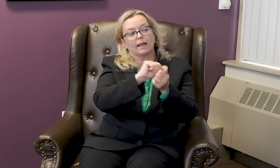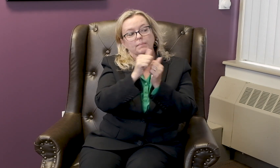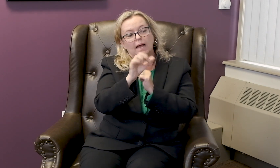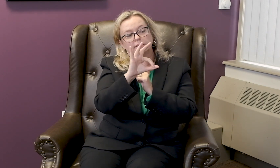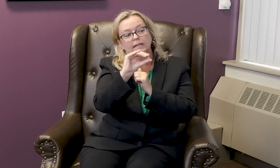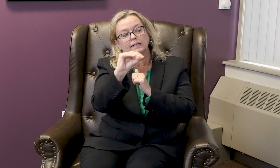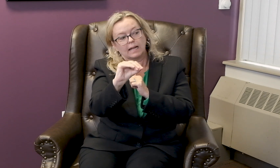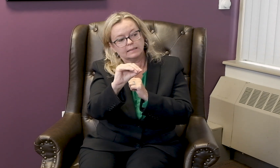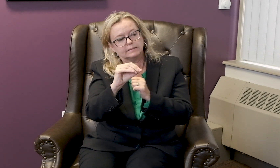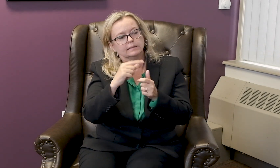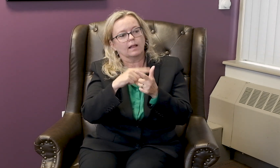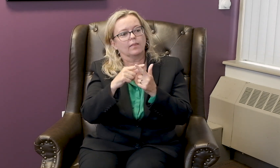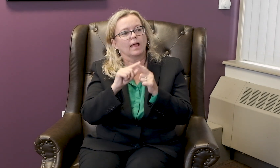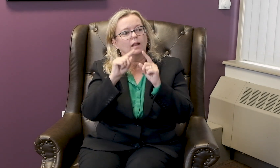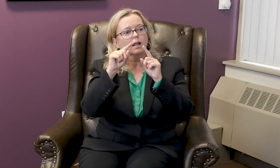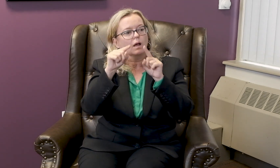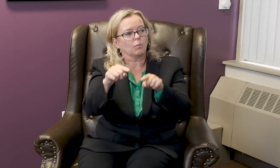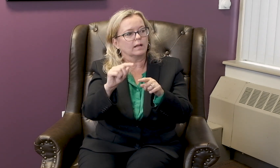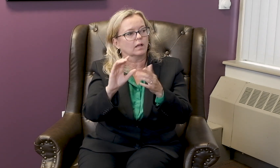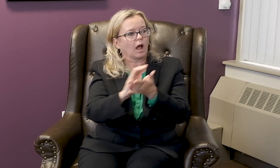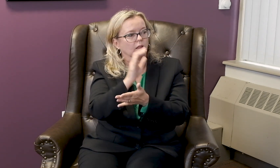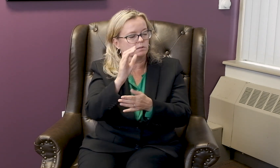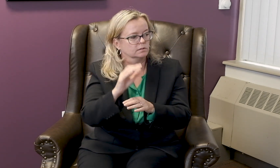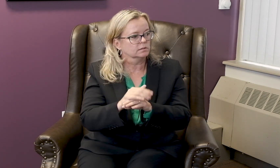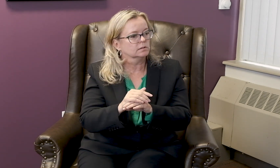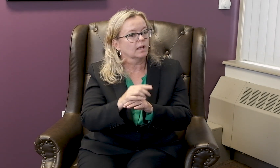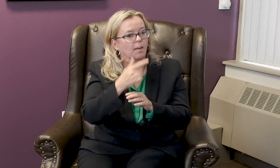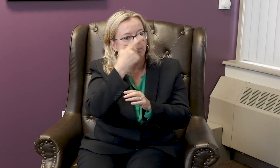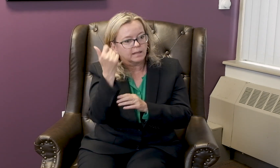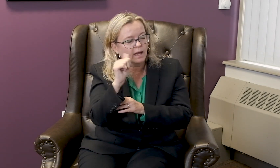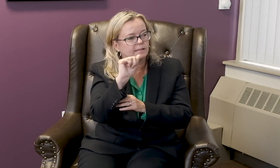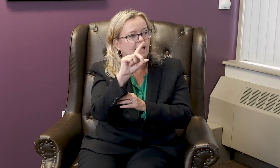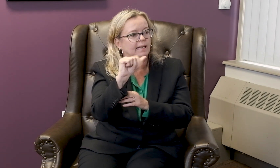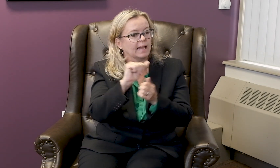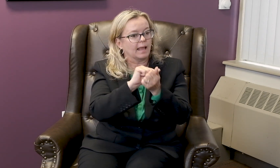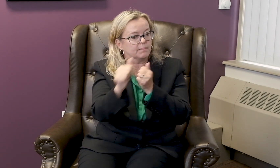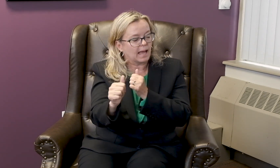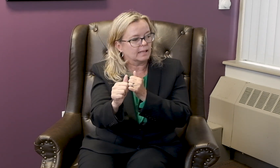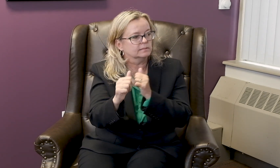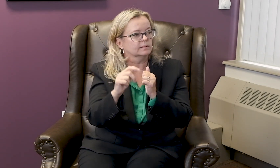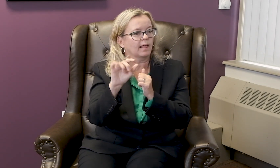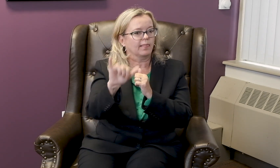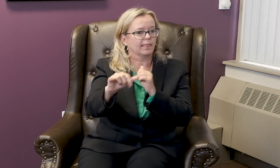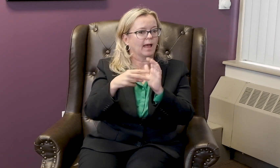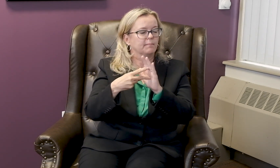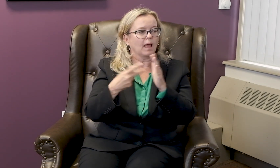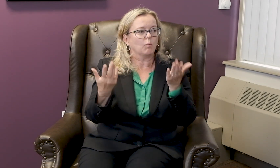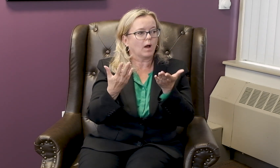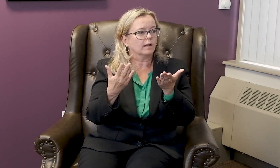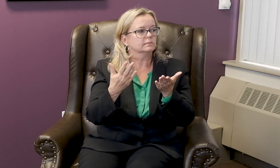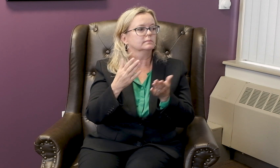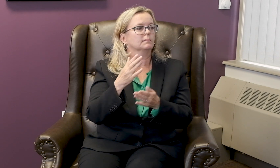The ADA was passed in 1990 and I was in college. This change meant that my school, the University